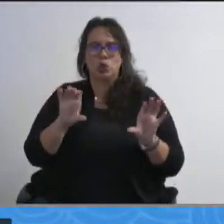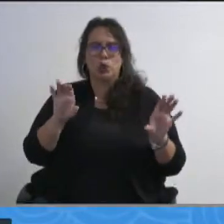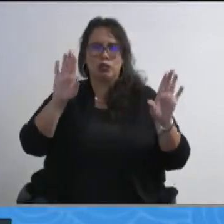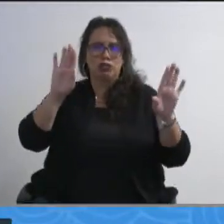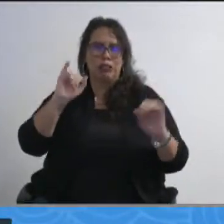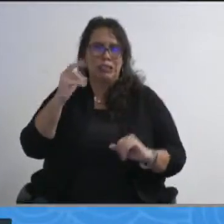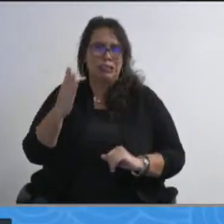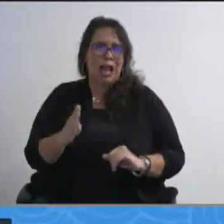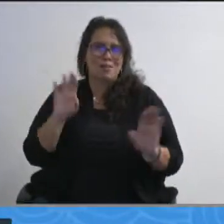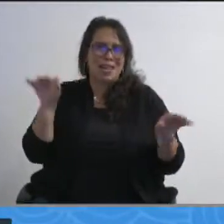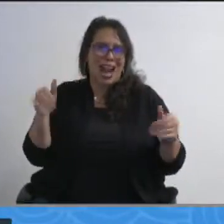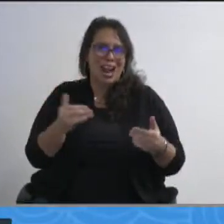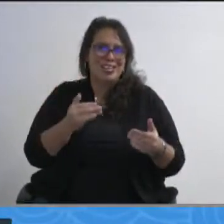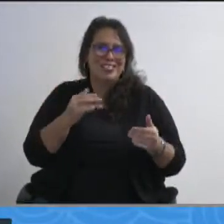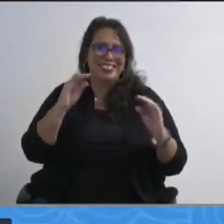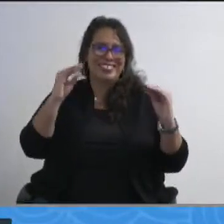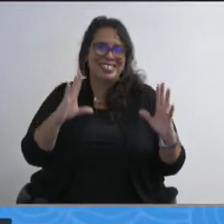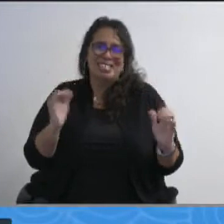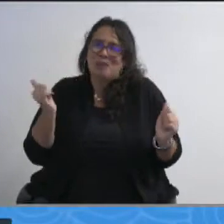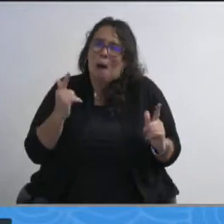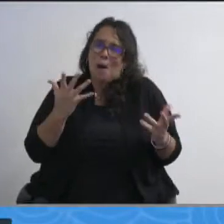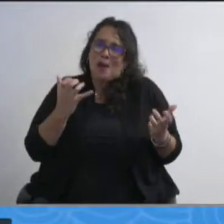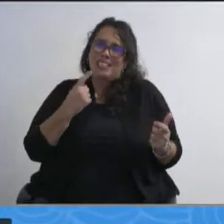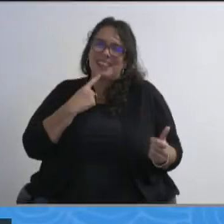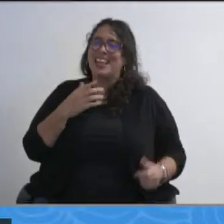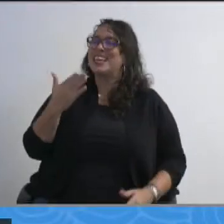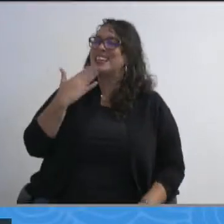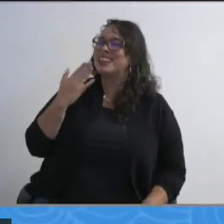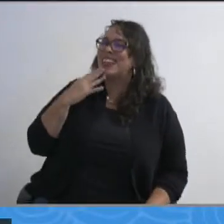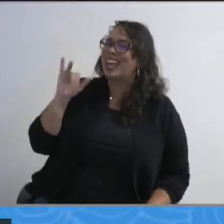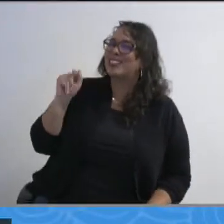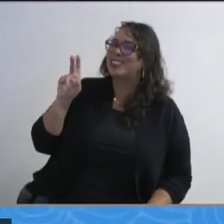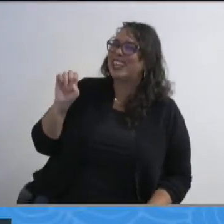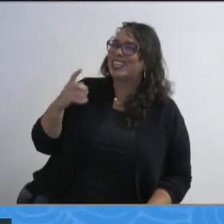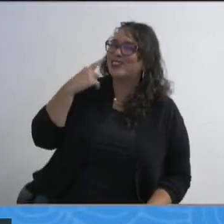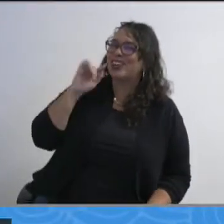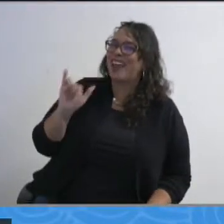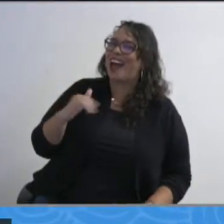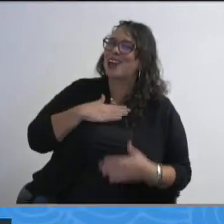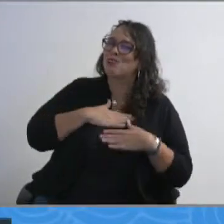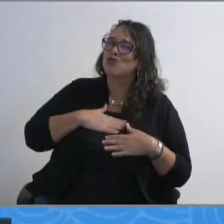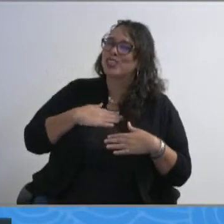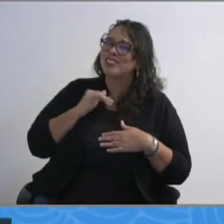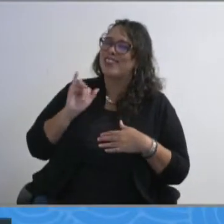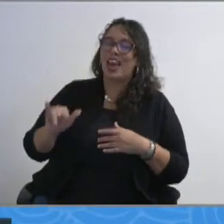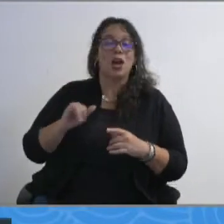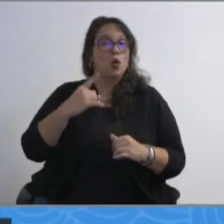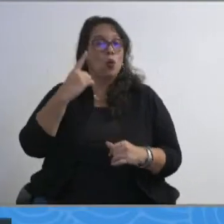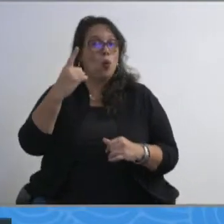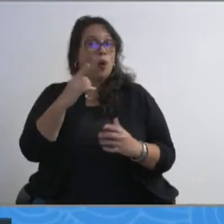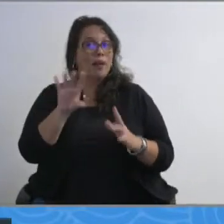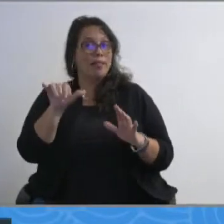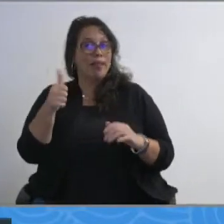That's all I wanted to say. Thank you, Janice, for that. I appreciate that. You know, one of the other pieces, Janice,